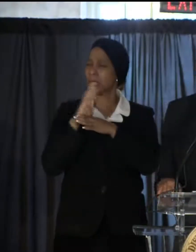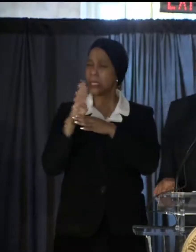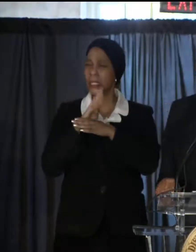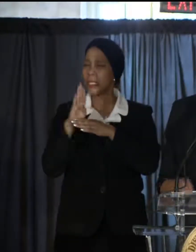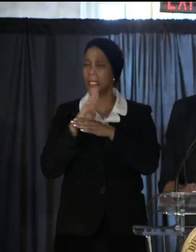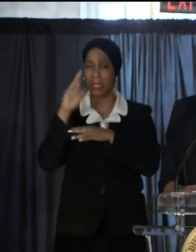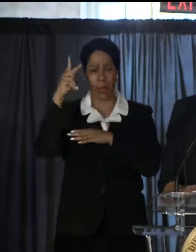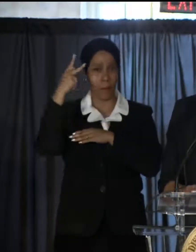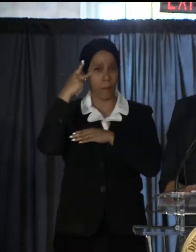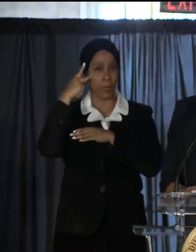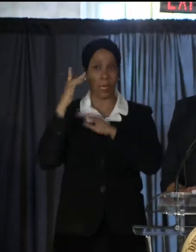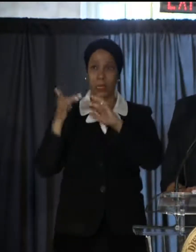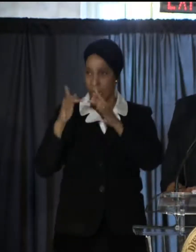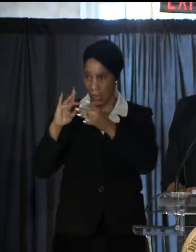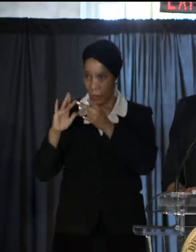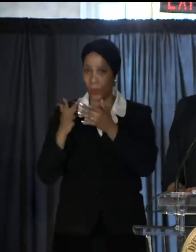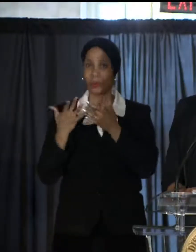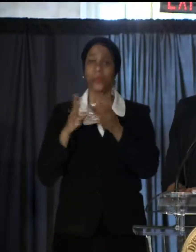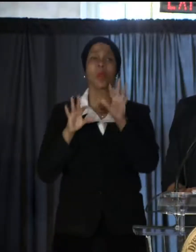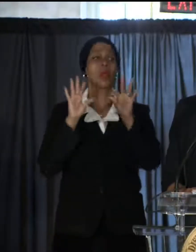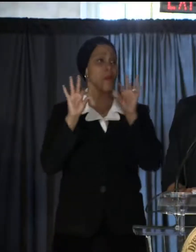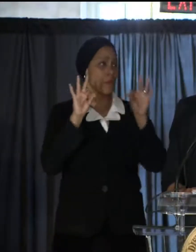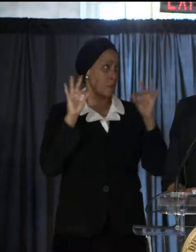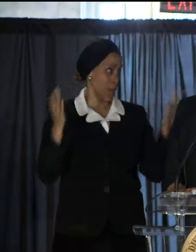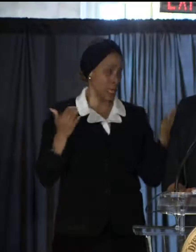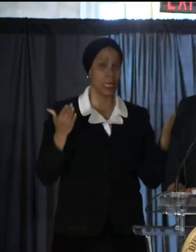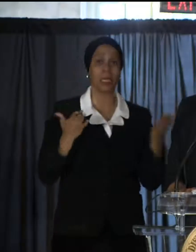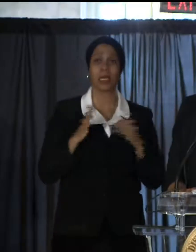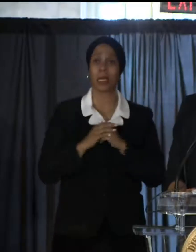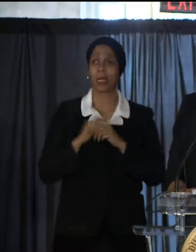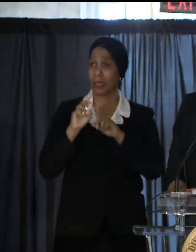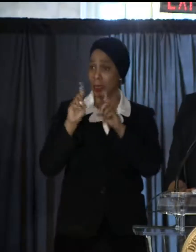POLITICAL NETWORKS IN THOSE TARGETED STATES.